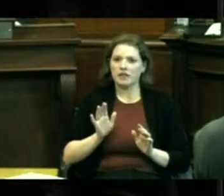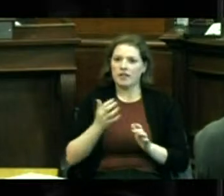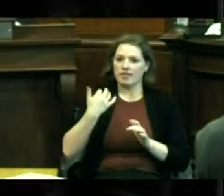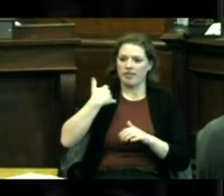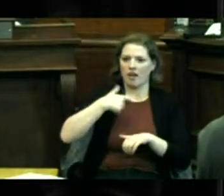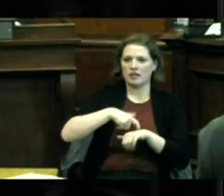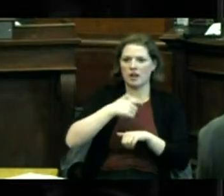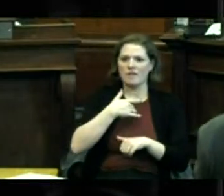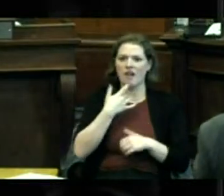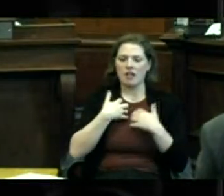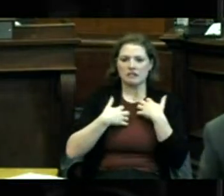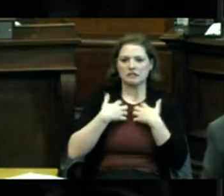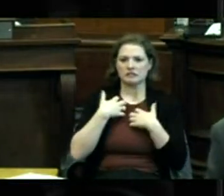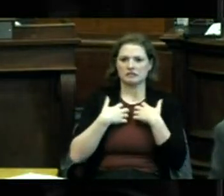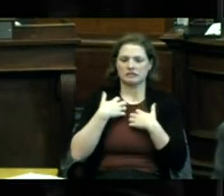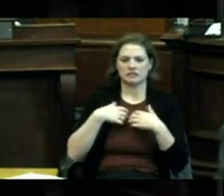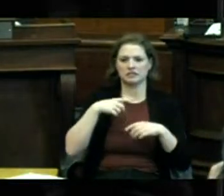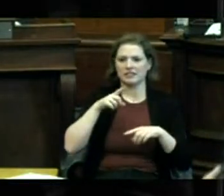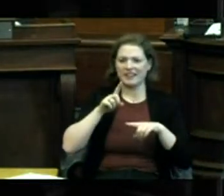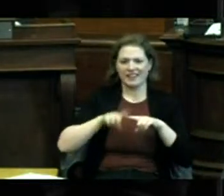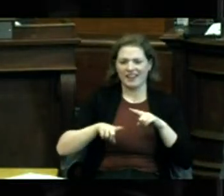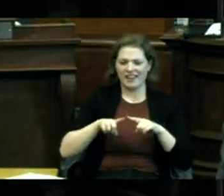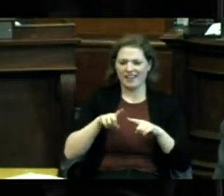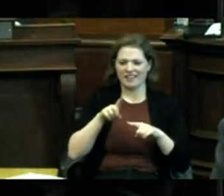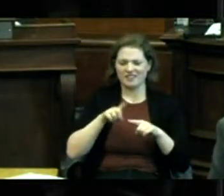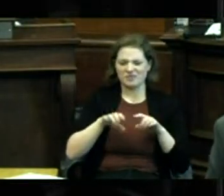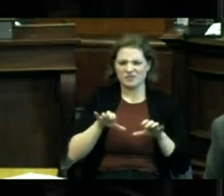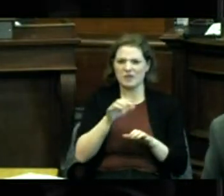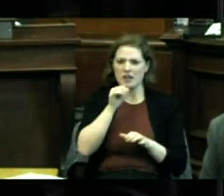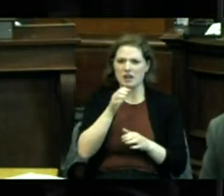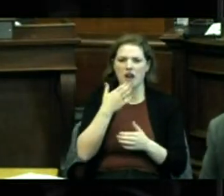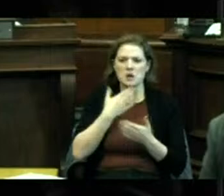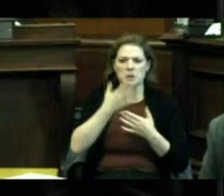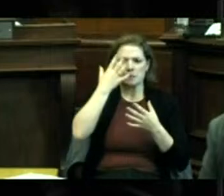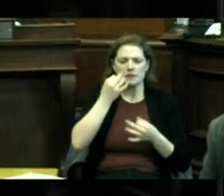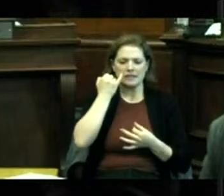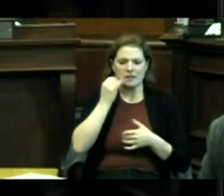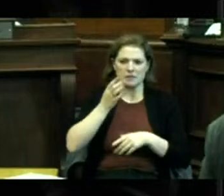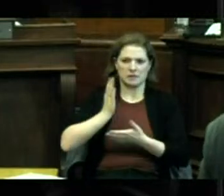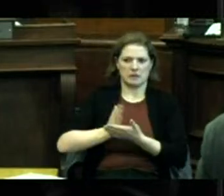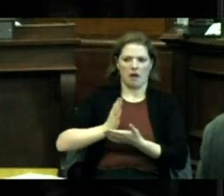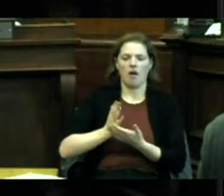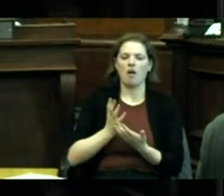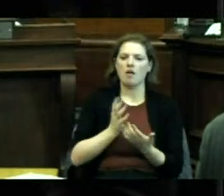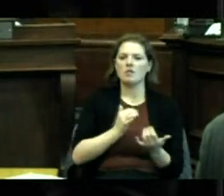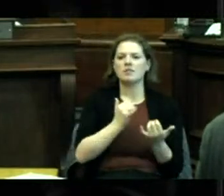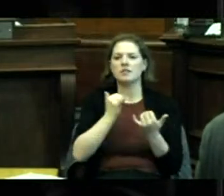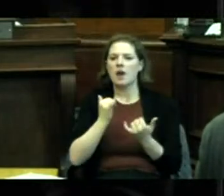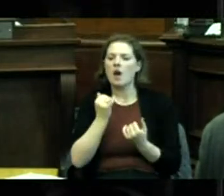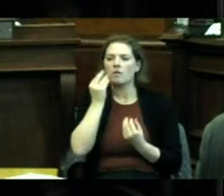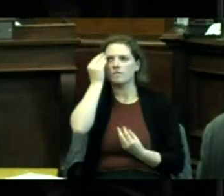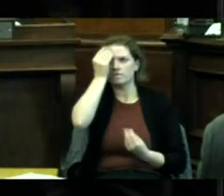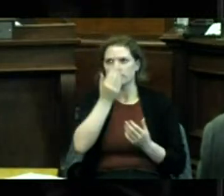reservoir as an option. We didn't look at it as deeply last time because we didn't feel like